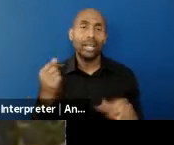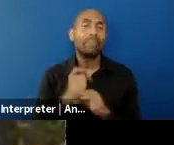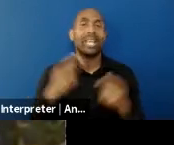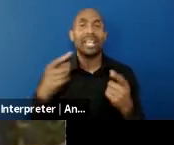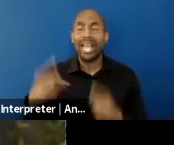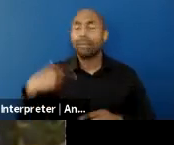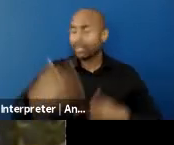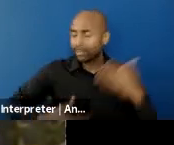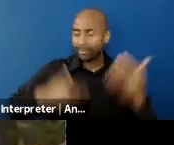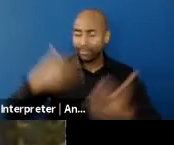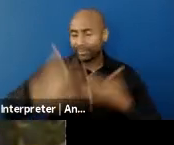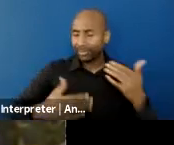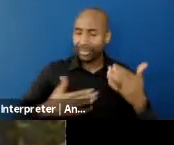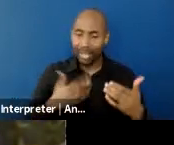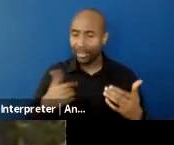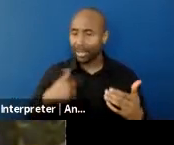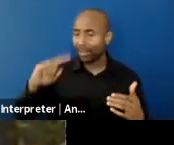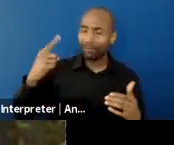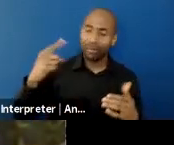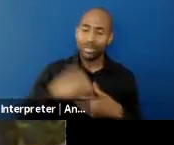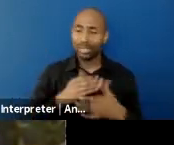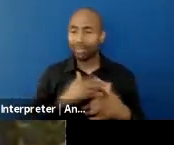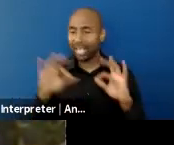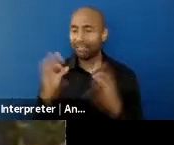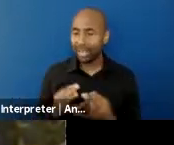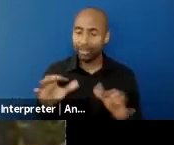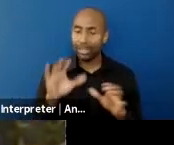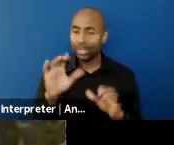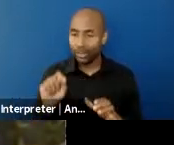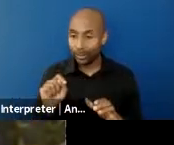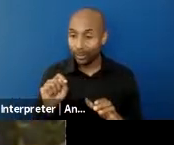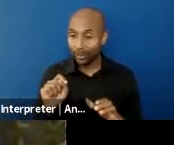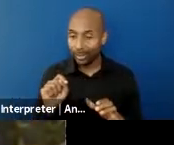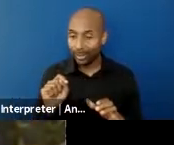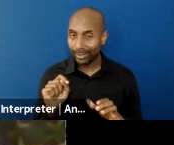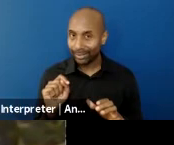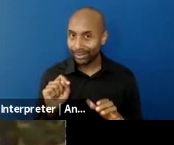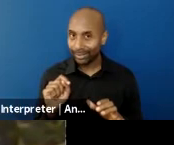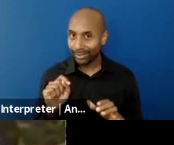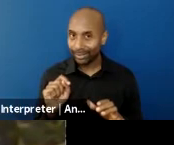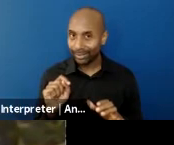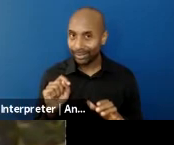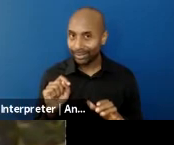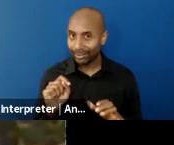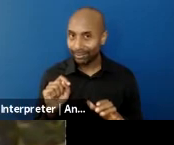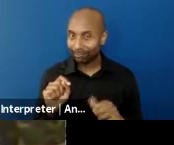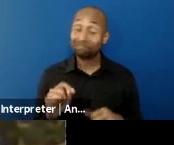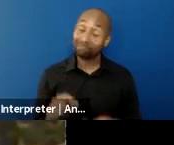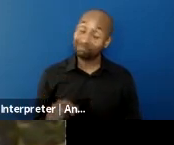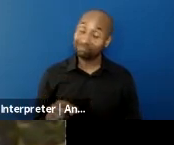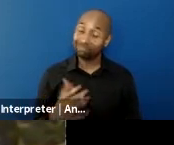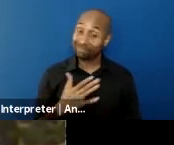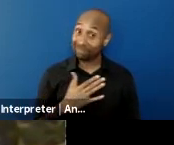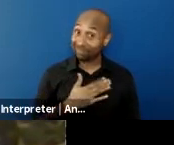Glad to be the first in my family...